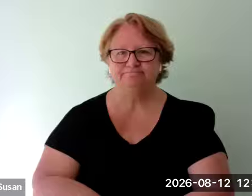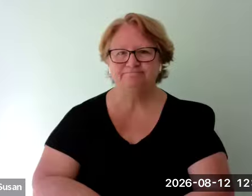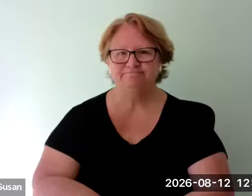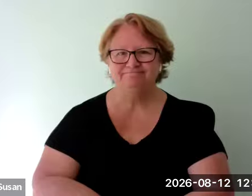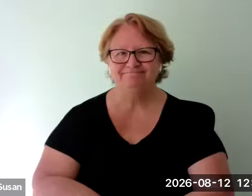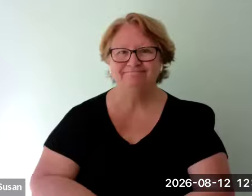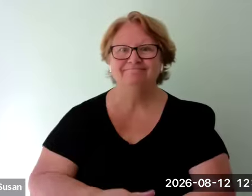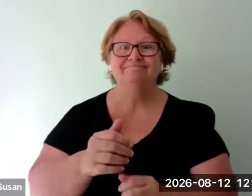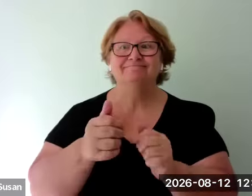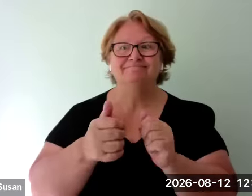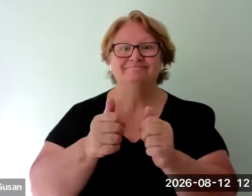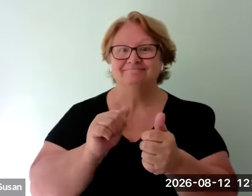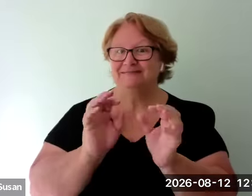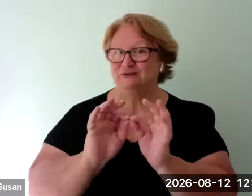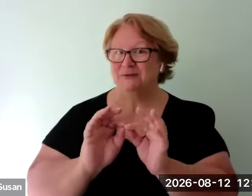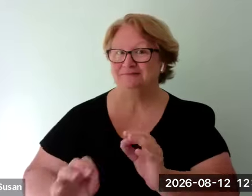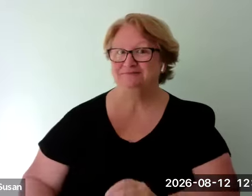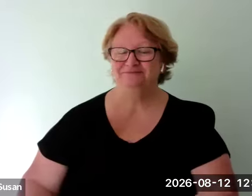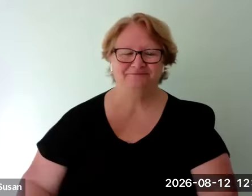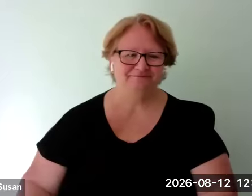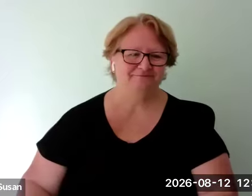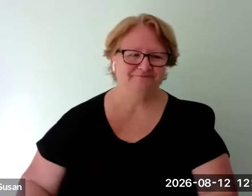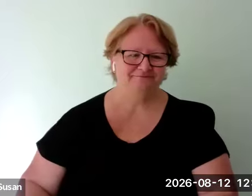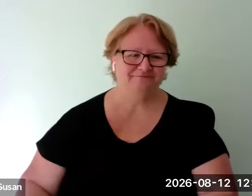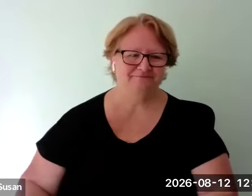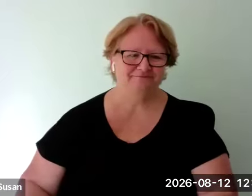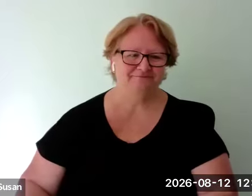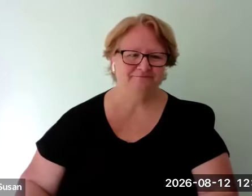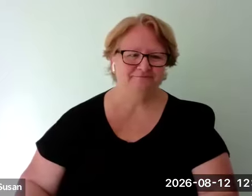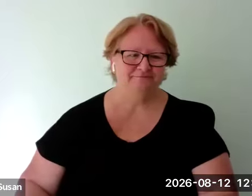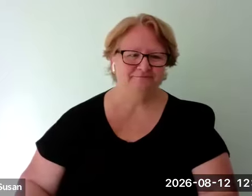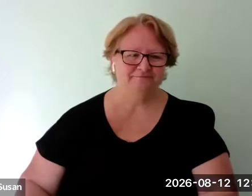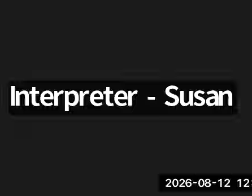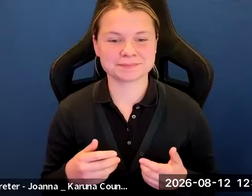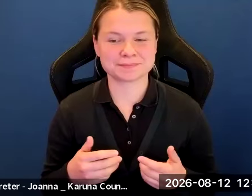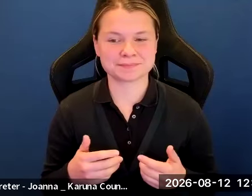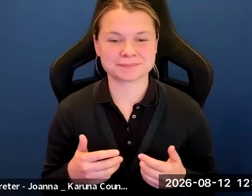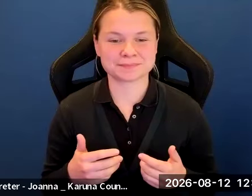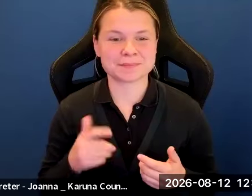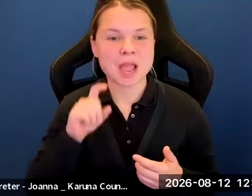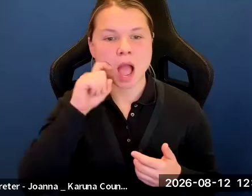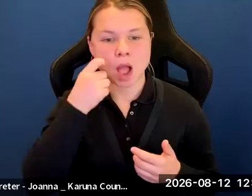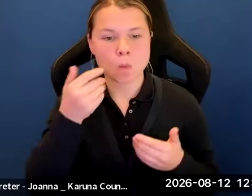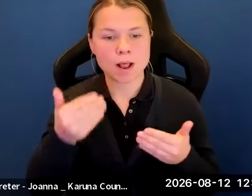research.